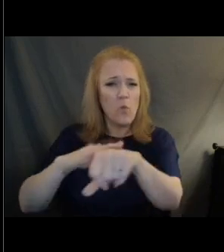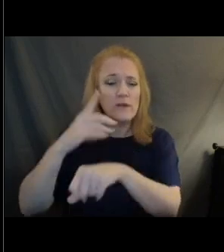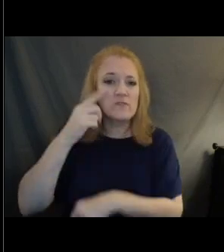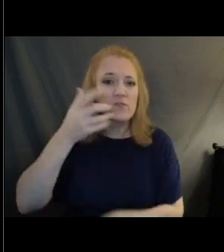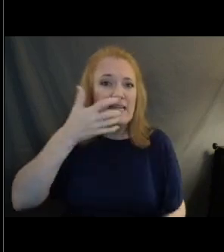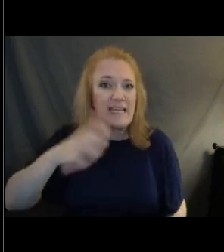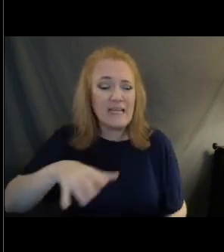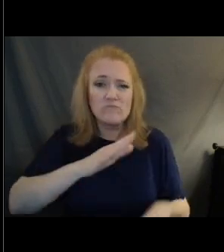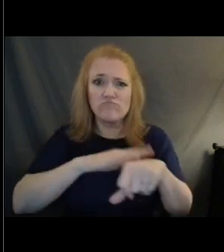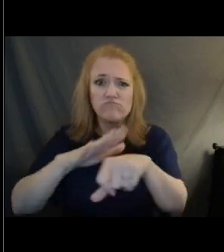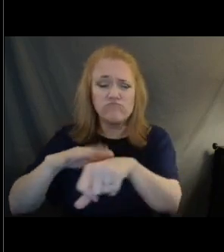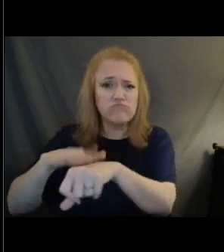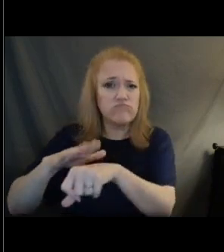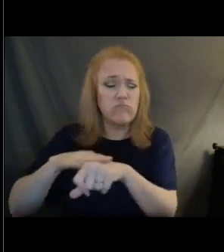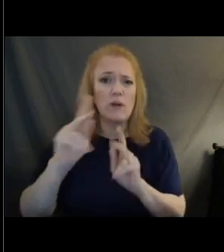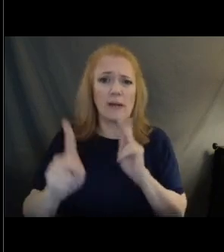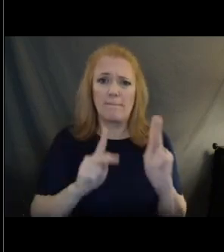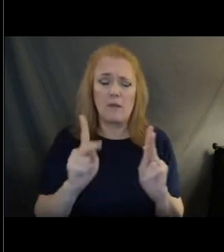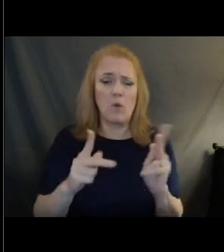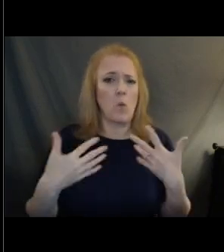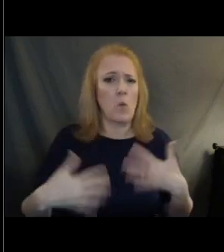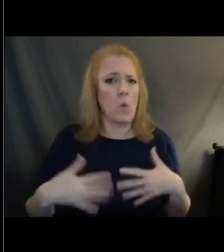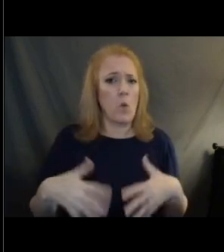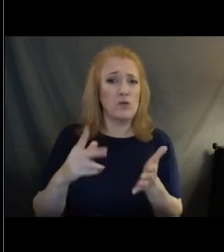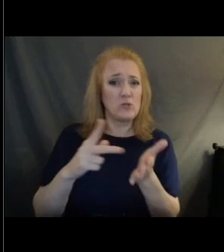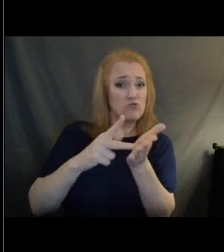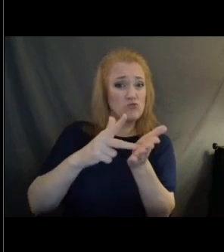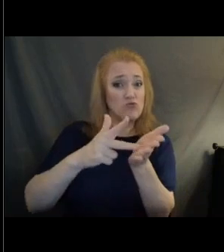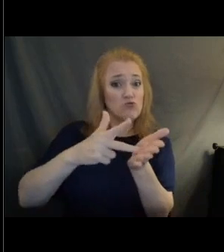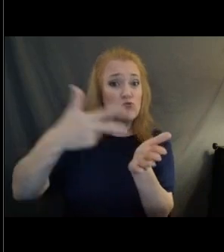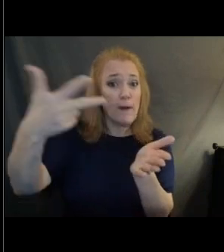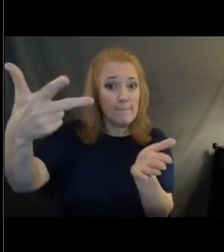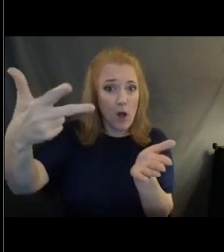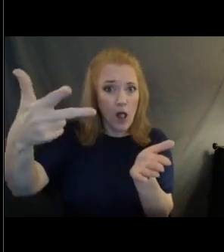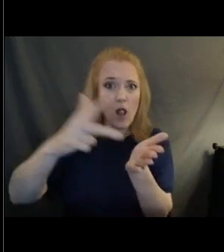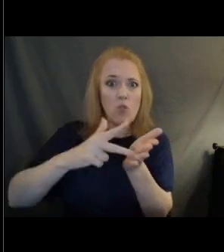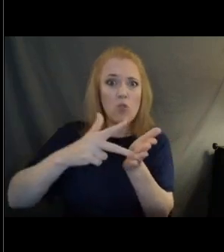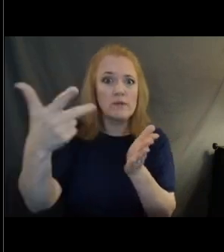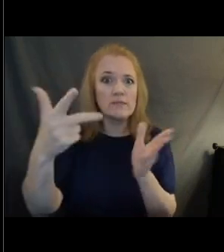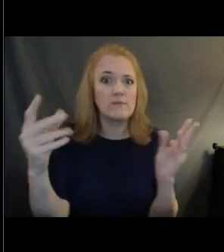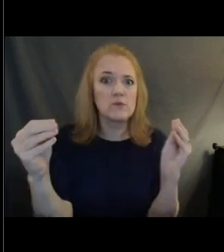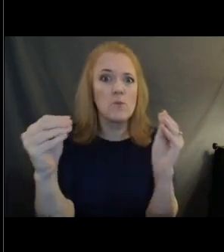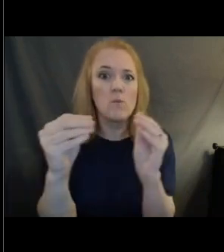the information out there to everybody. That's nearly triple what we issued just five years ago.